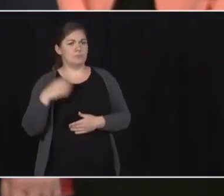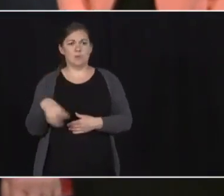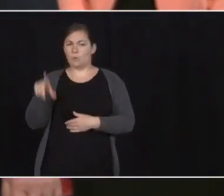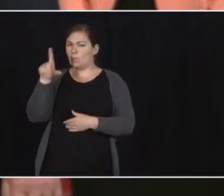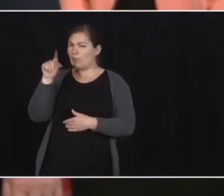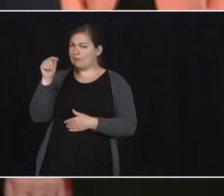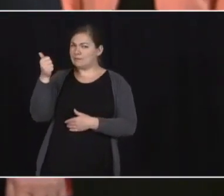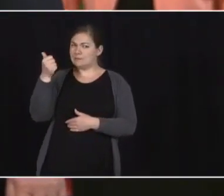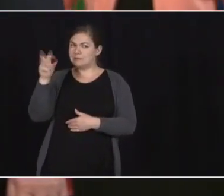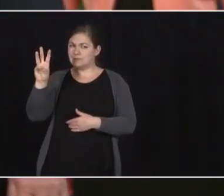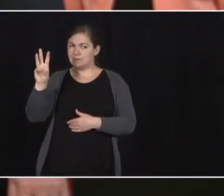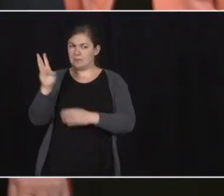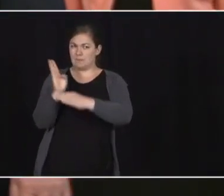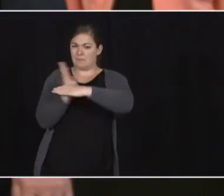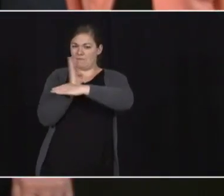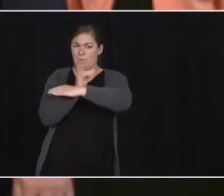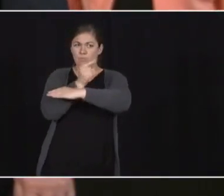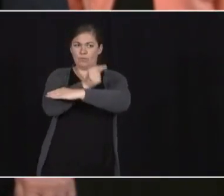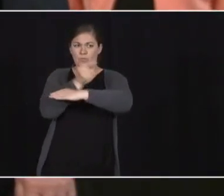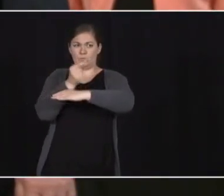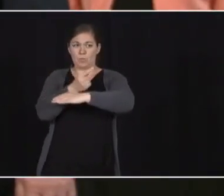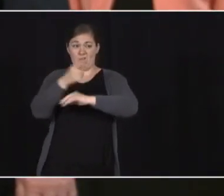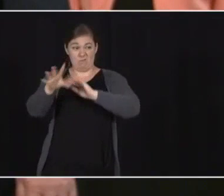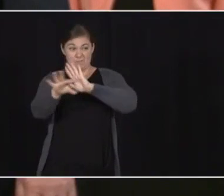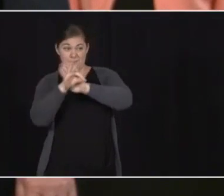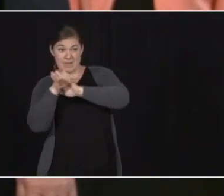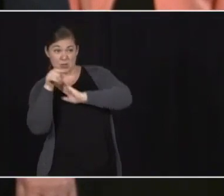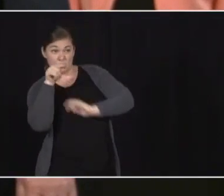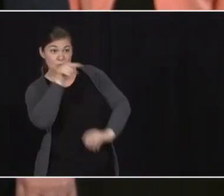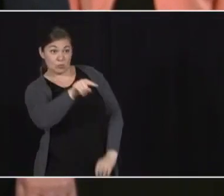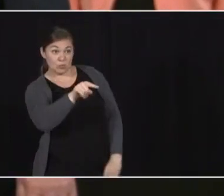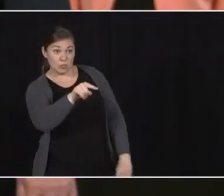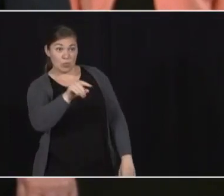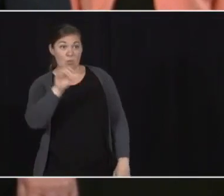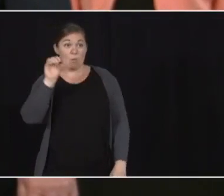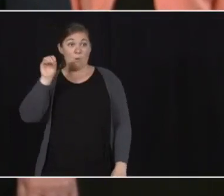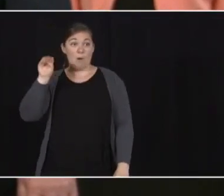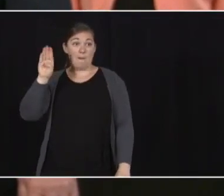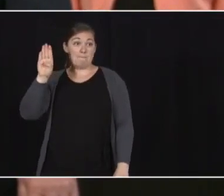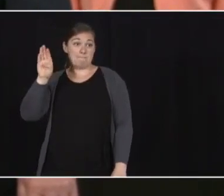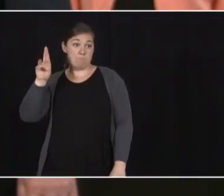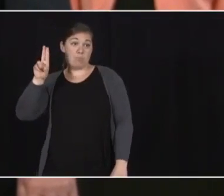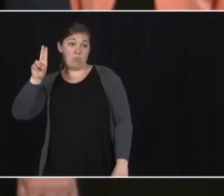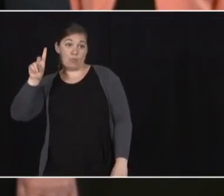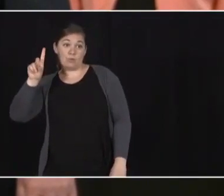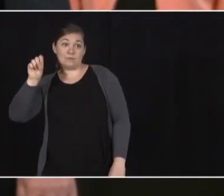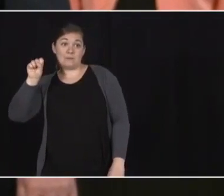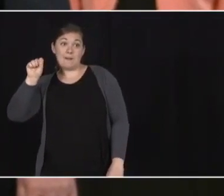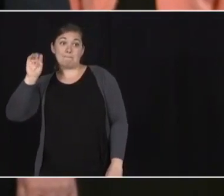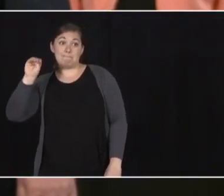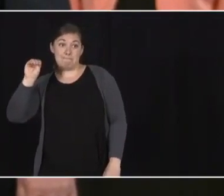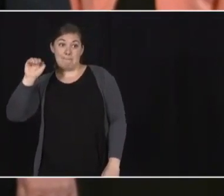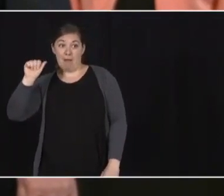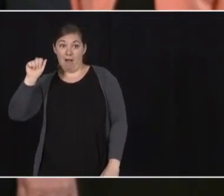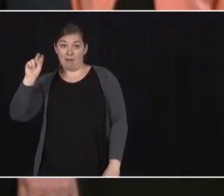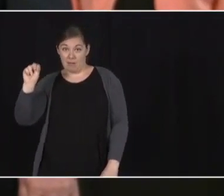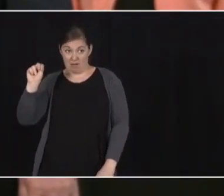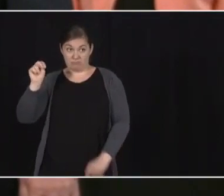Hello there, Mr back in 2016 under the former government you were appointed to be this province is -- this provinces